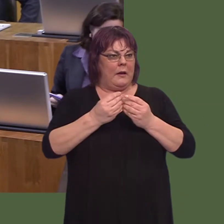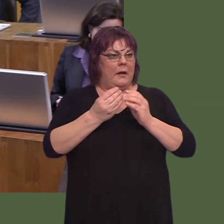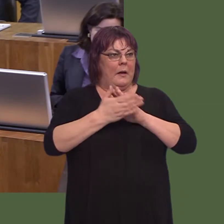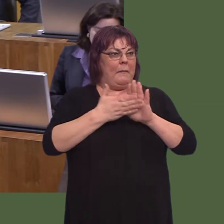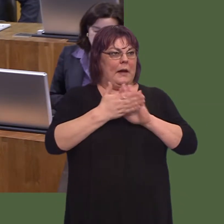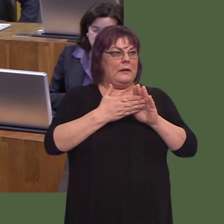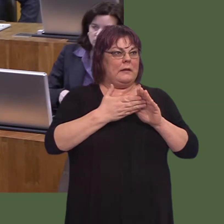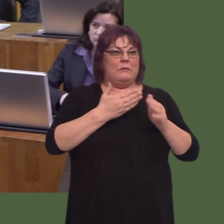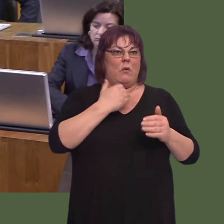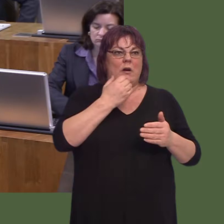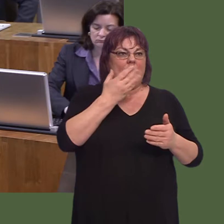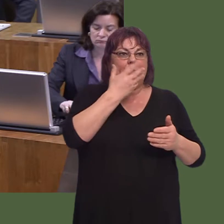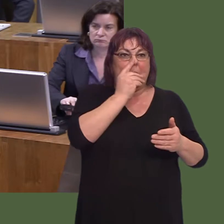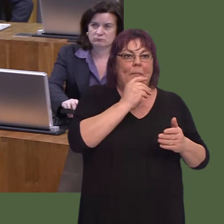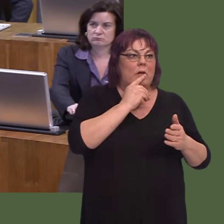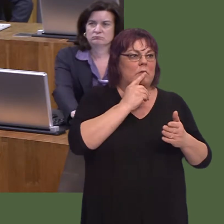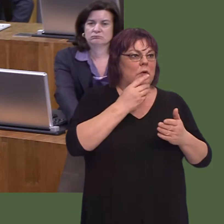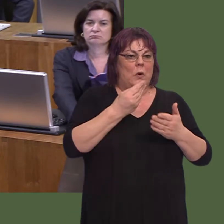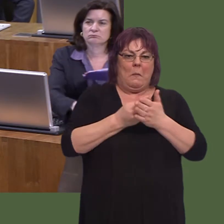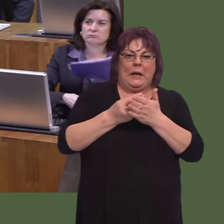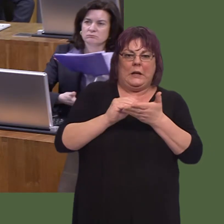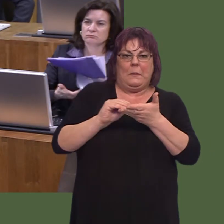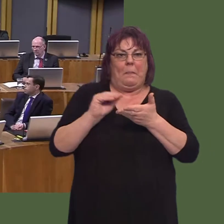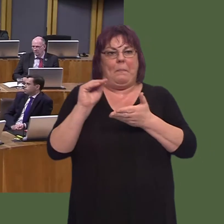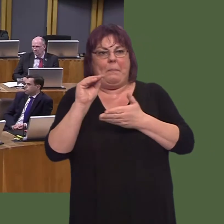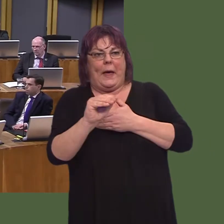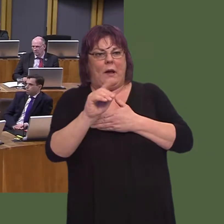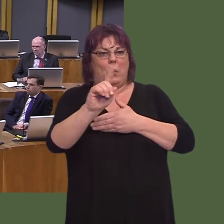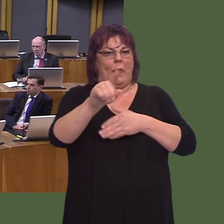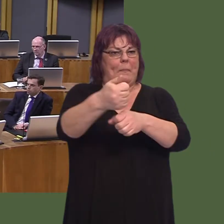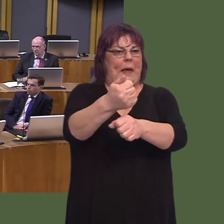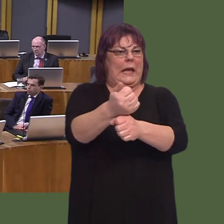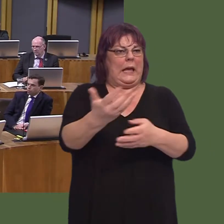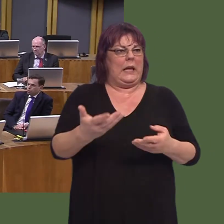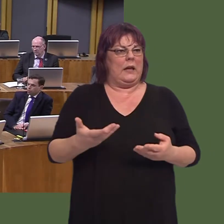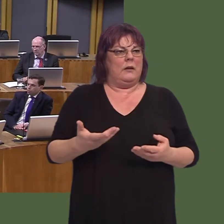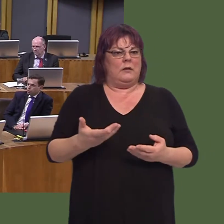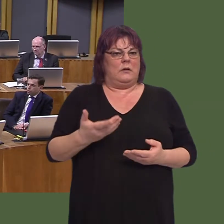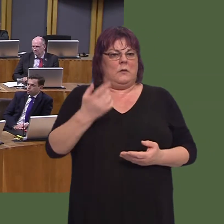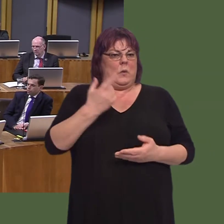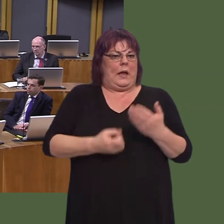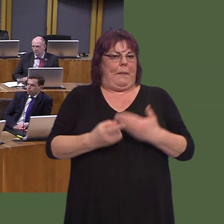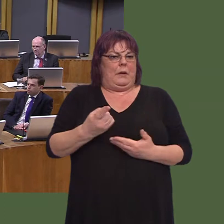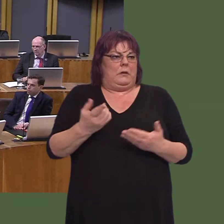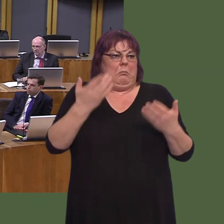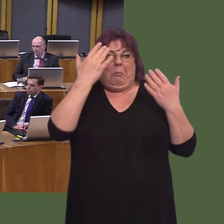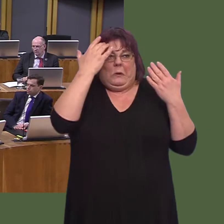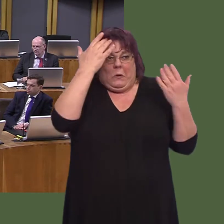people with money in their pockets to buy what the robots make? When does that point come? Nobody knows; we've not been in the situation before.